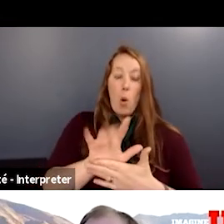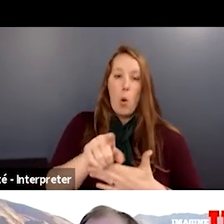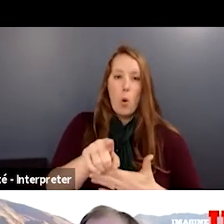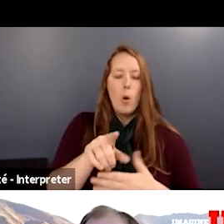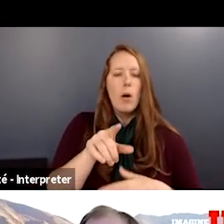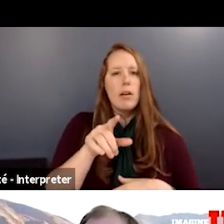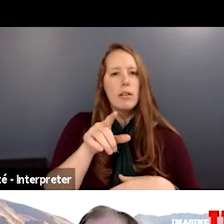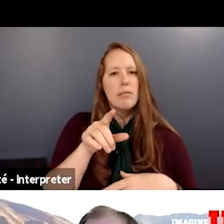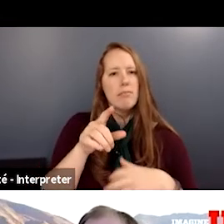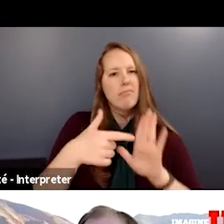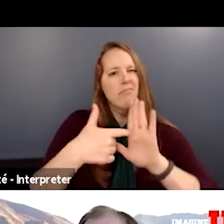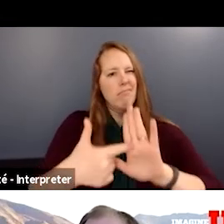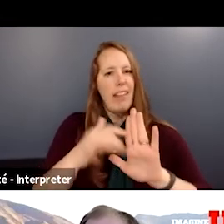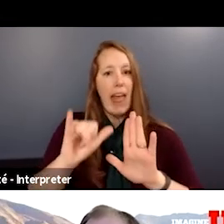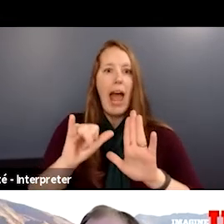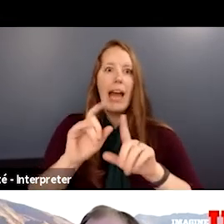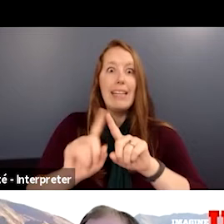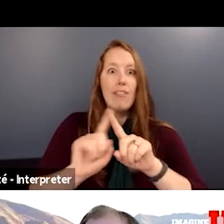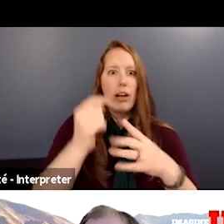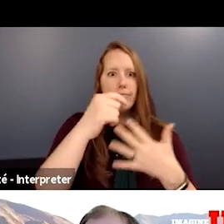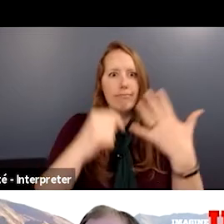were ones that you could tell by just looking at someone.